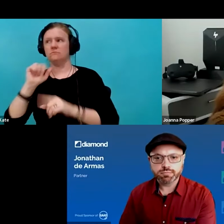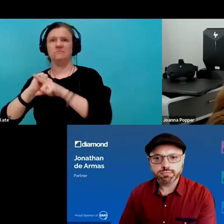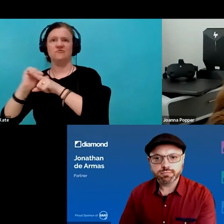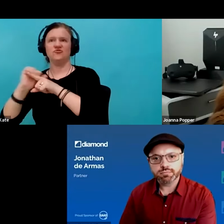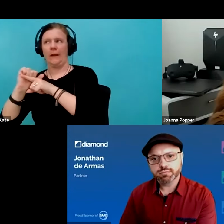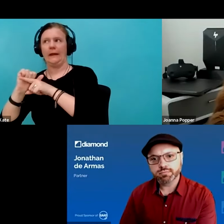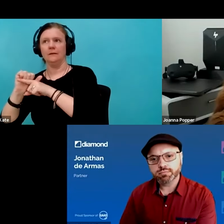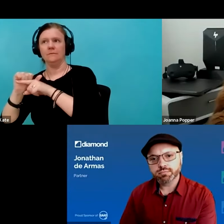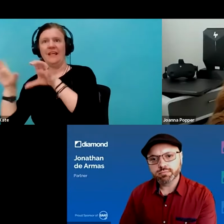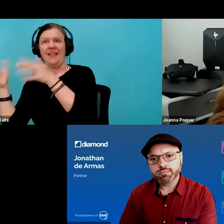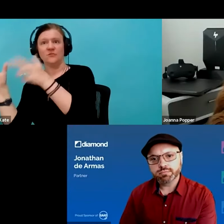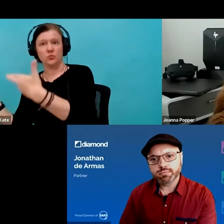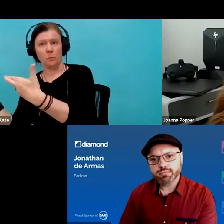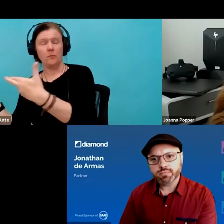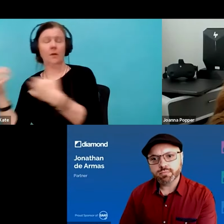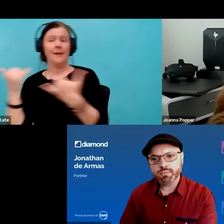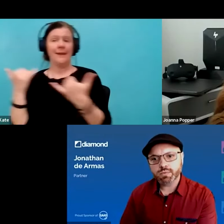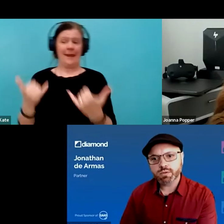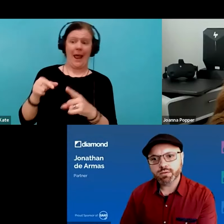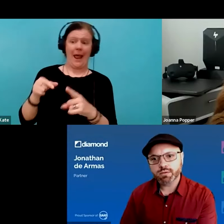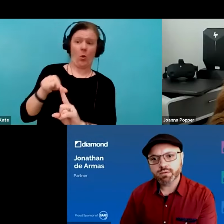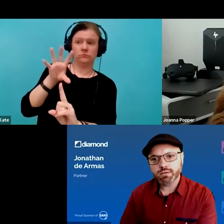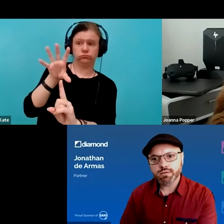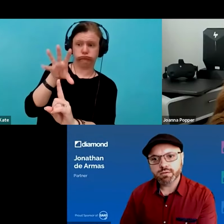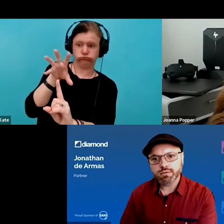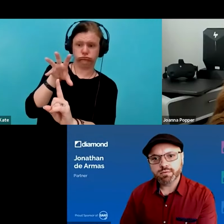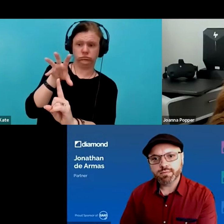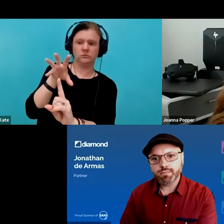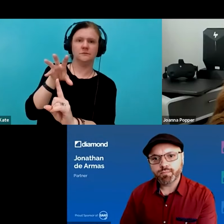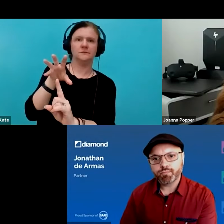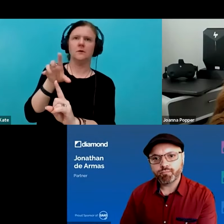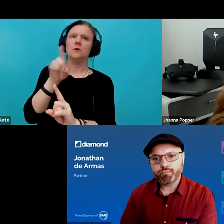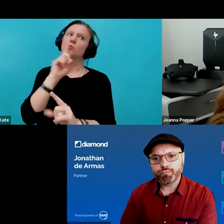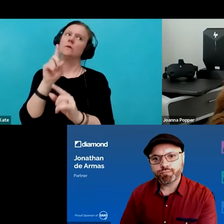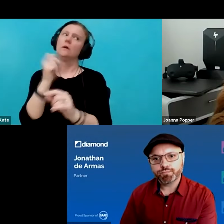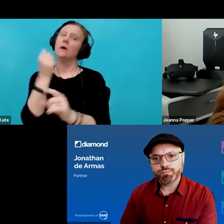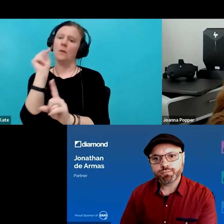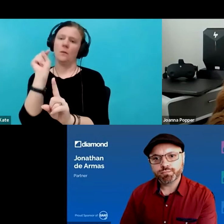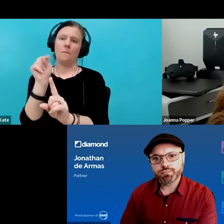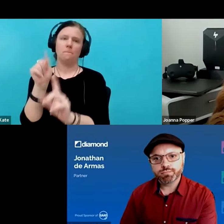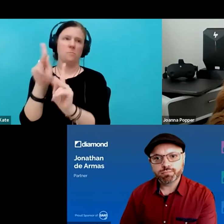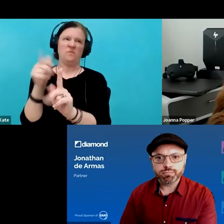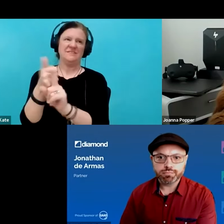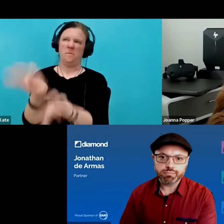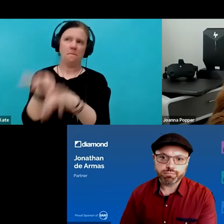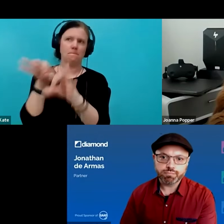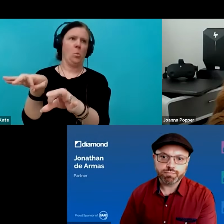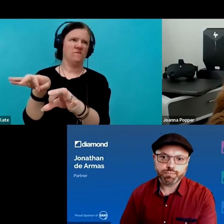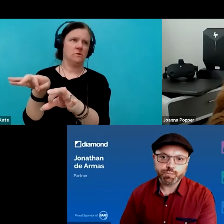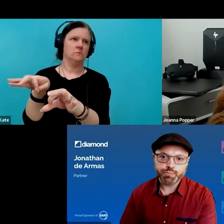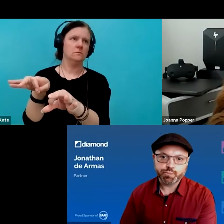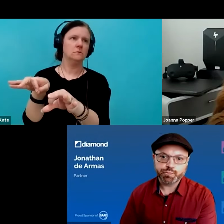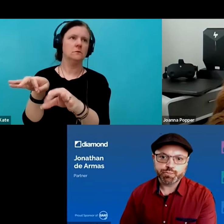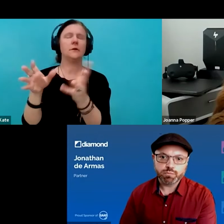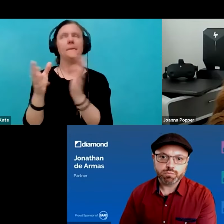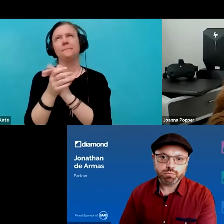and now what's cool is that, you know, you can first perfect that performance. So Christina Heller: You know, make sure, that if it's, you know, for instance,